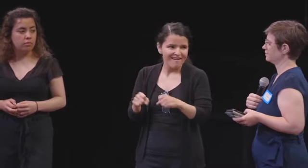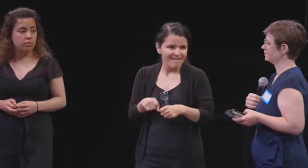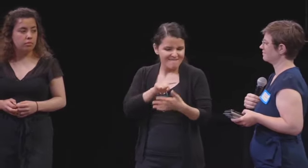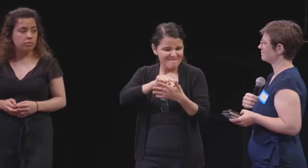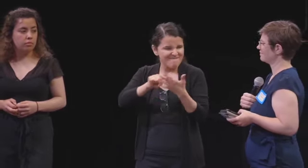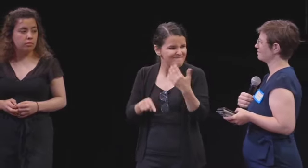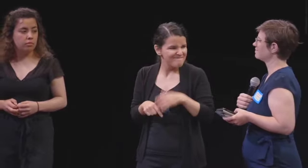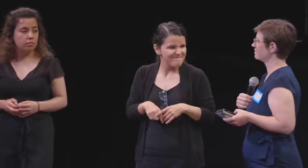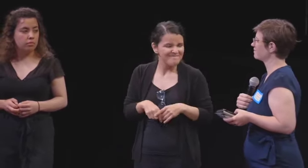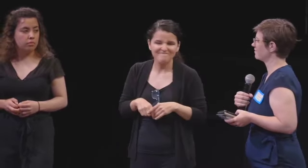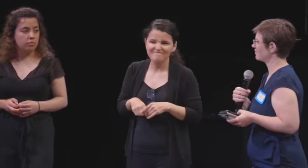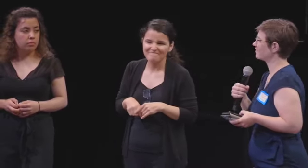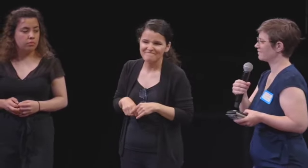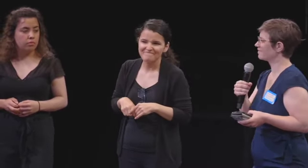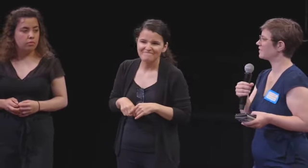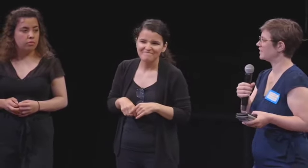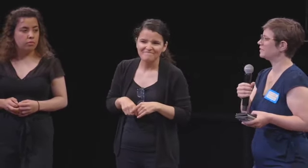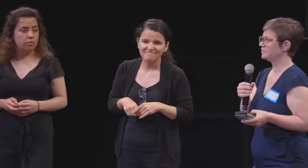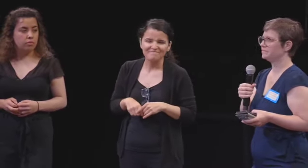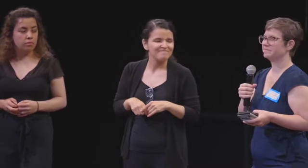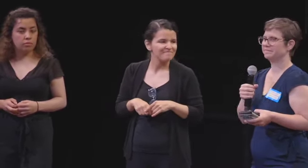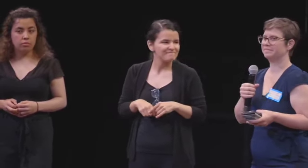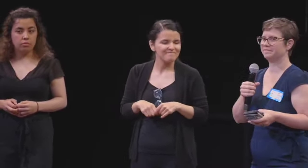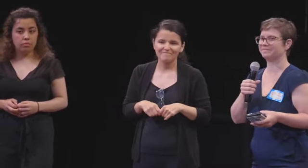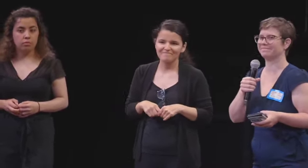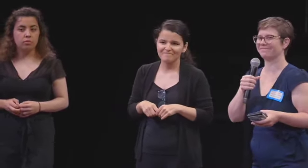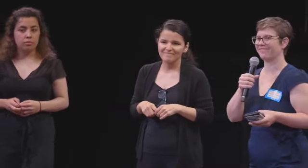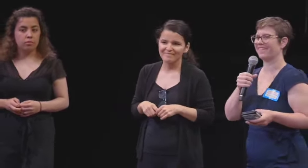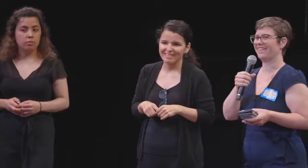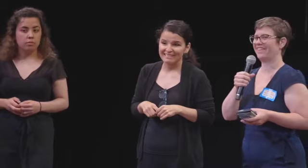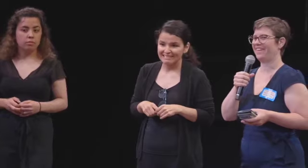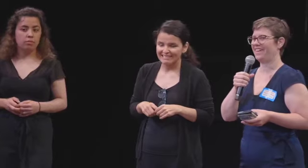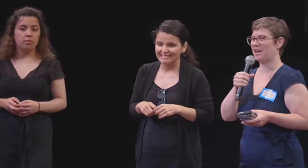And it has to match with the play, so these are some of the things that you want to consider.